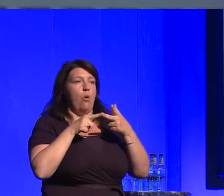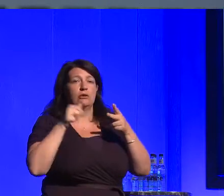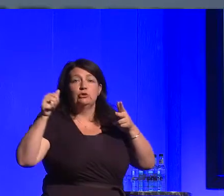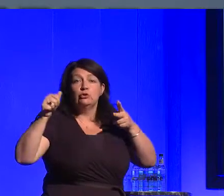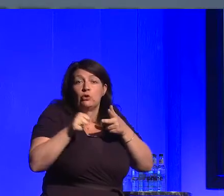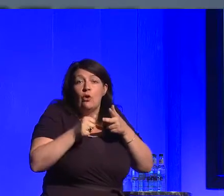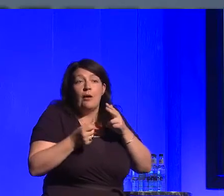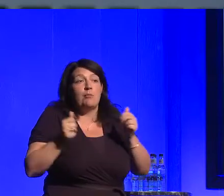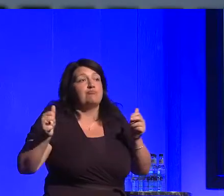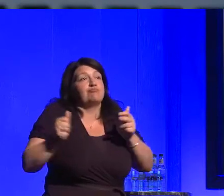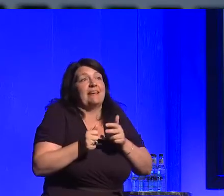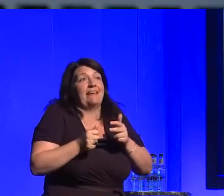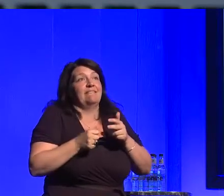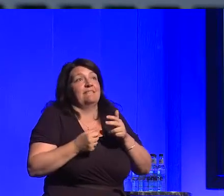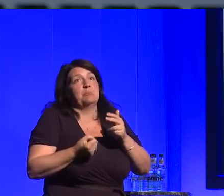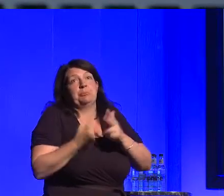cataracts or a broken leg.